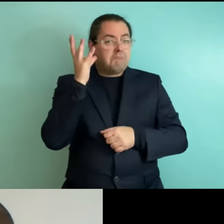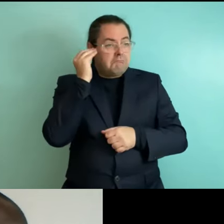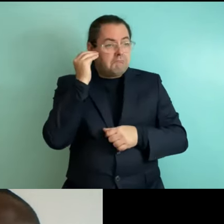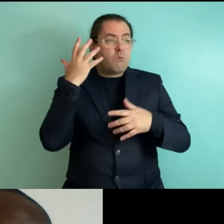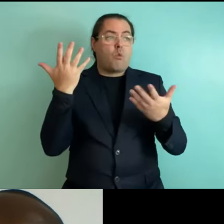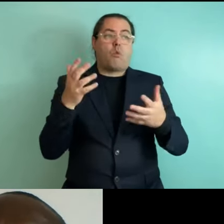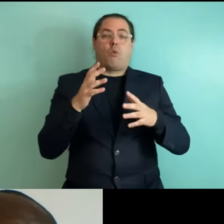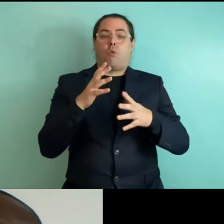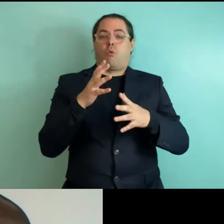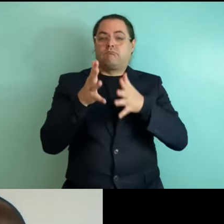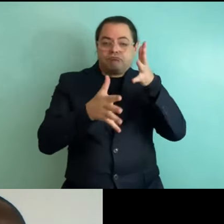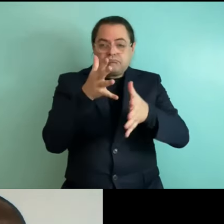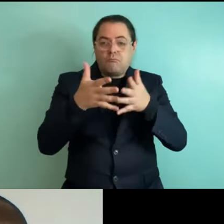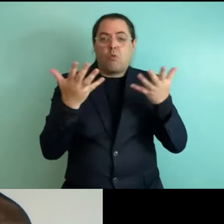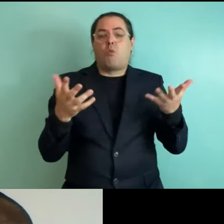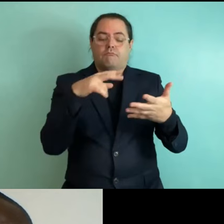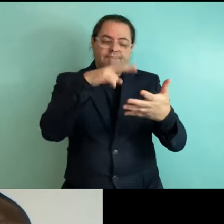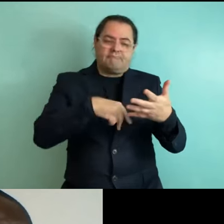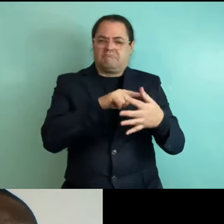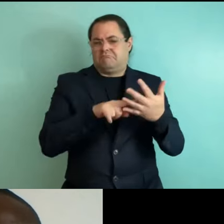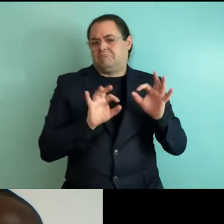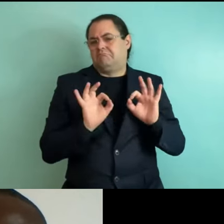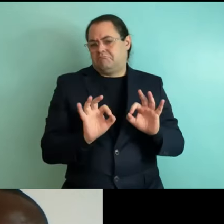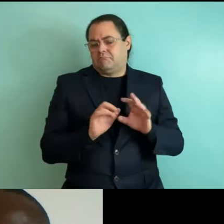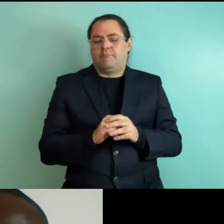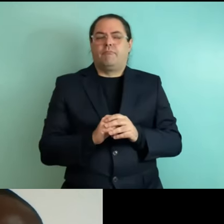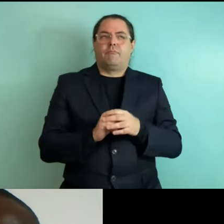So what has happened is in this space what you need to do when you are creating content.